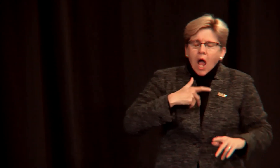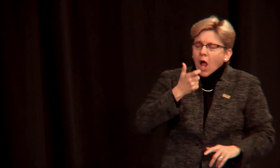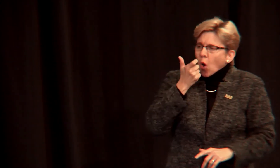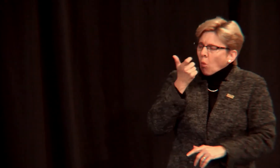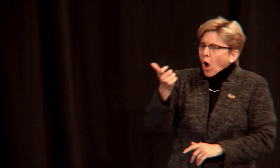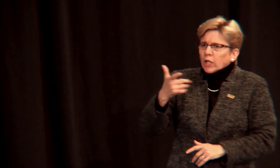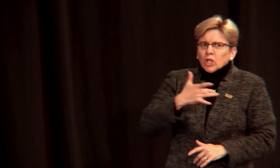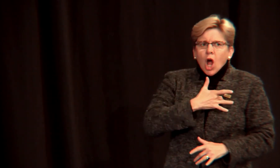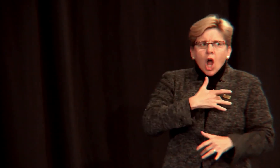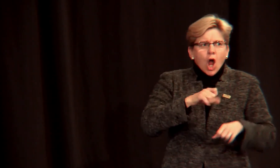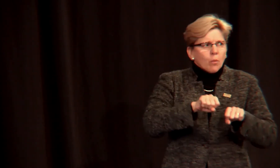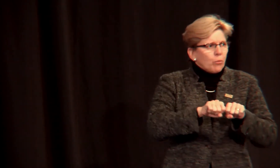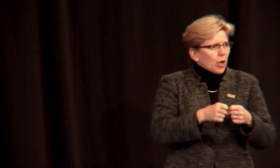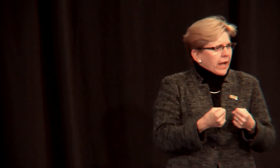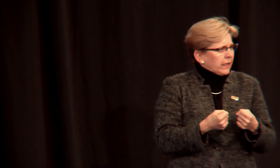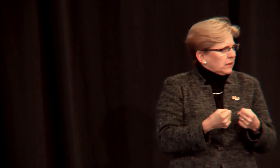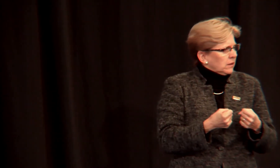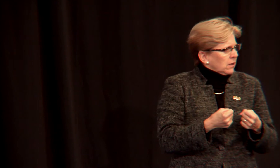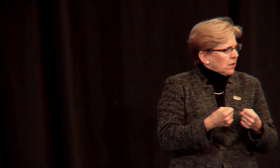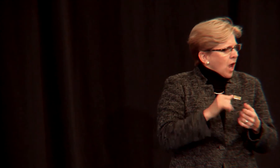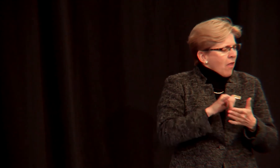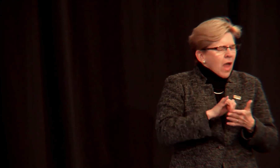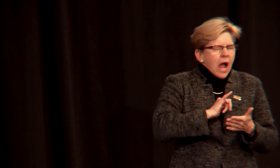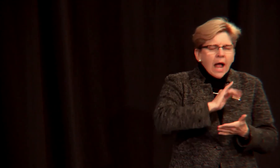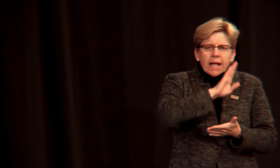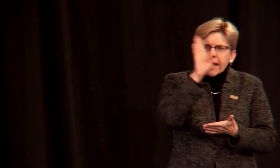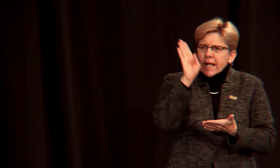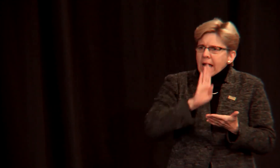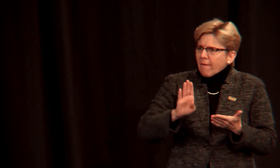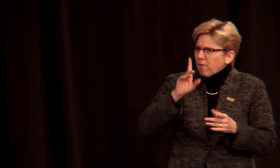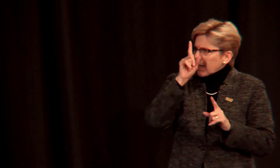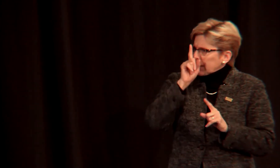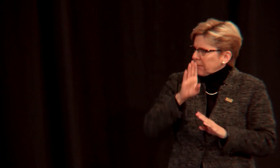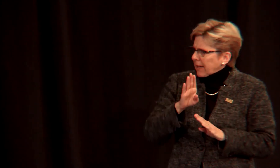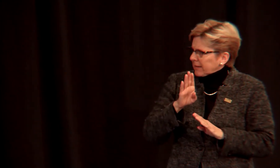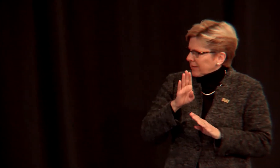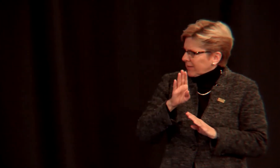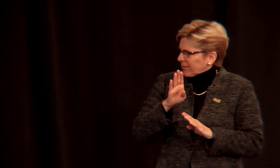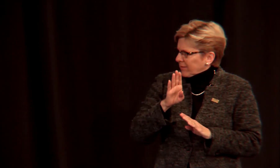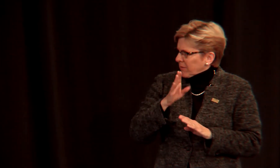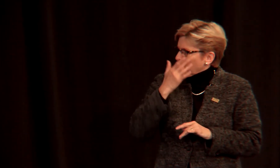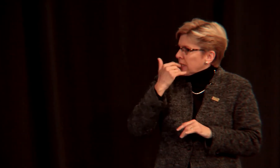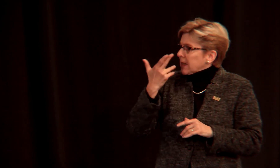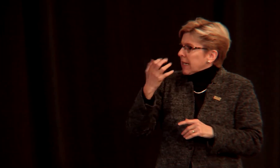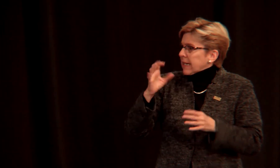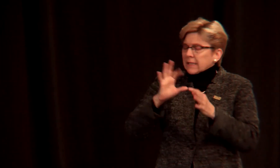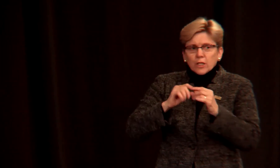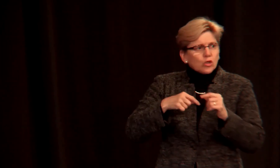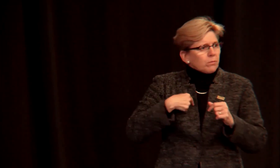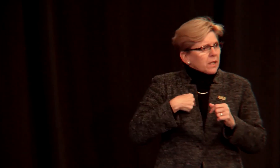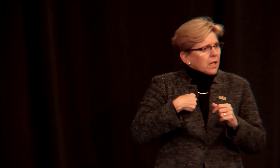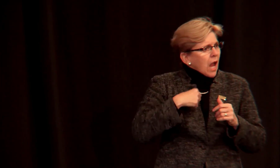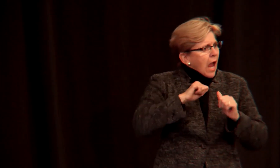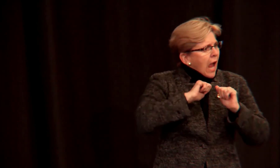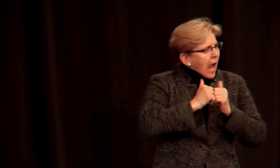and I could not believe this when he said to me,